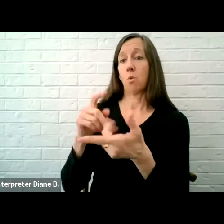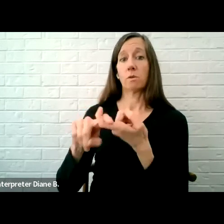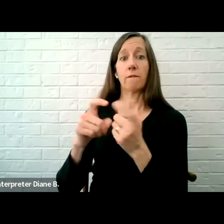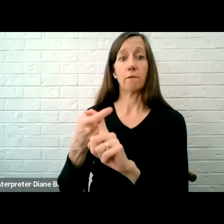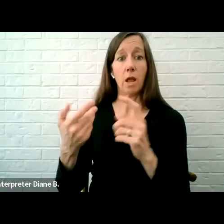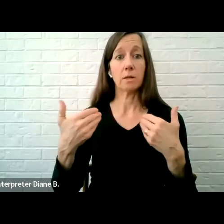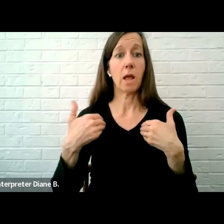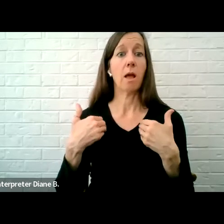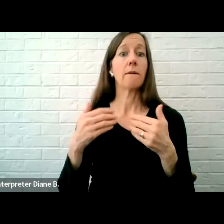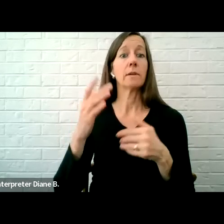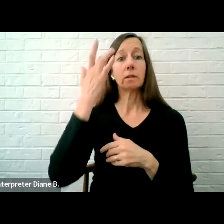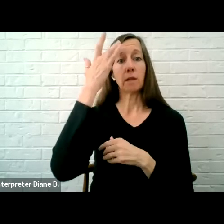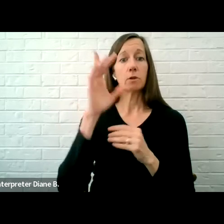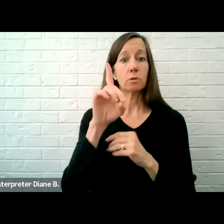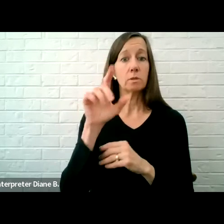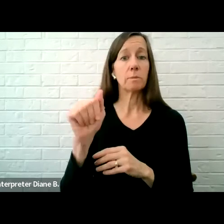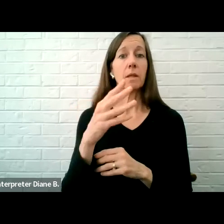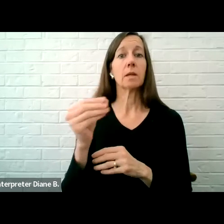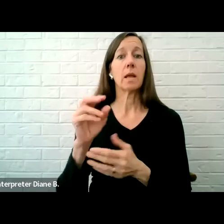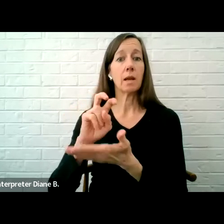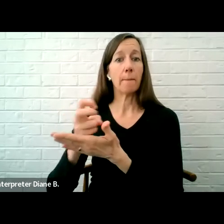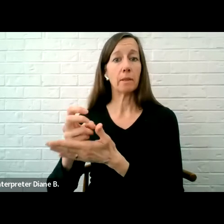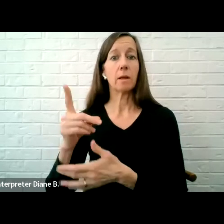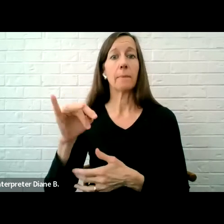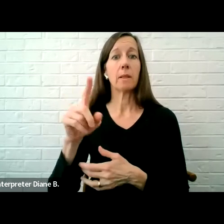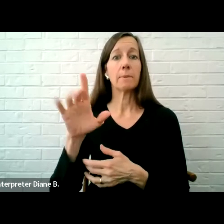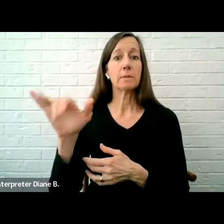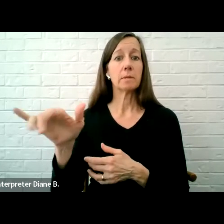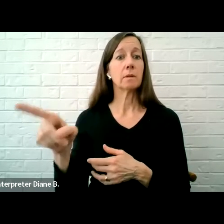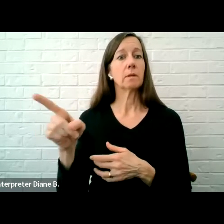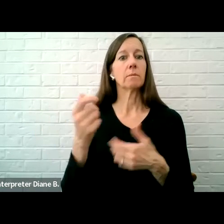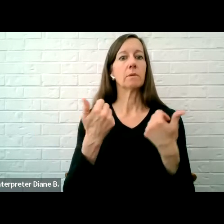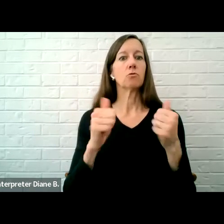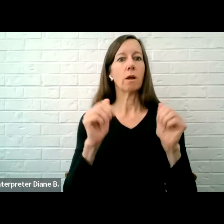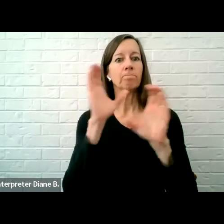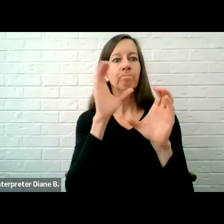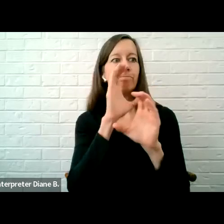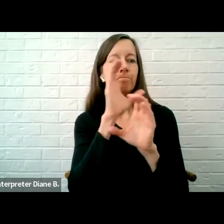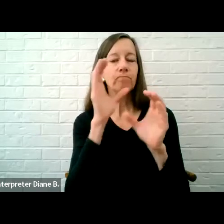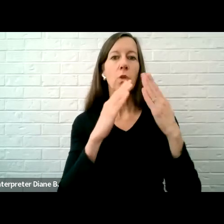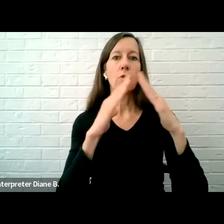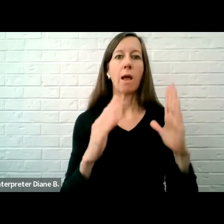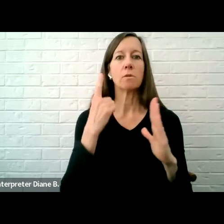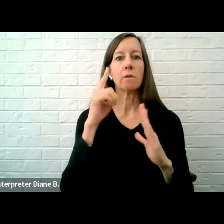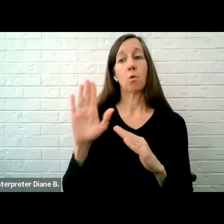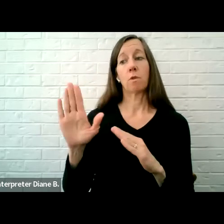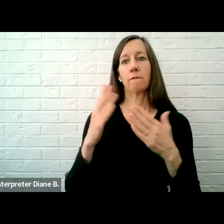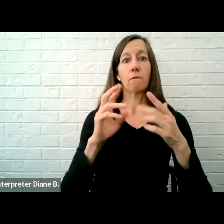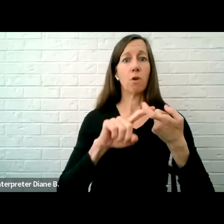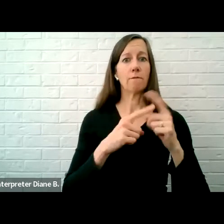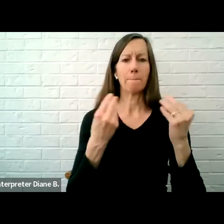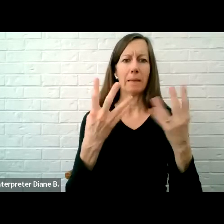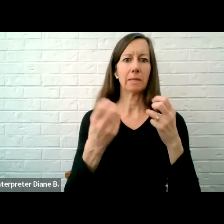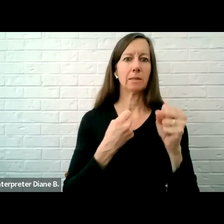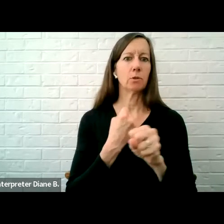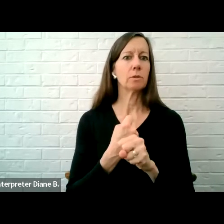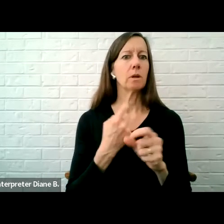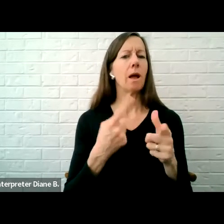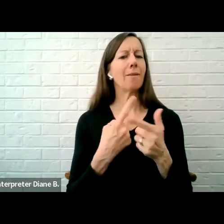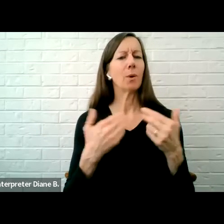and spent years trying to get housing for his friend or her friend and the difficulty in the